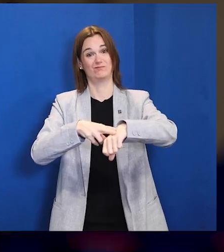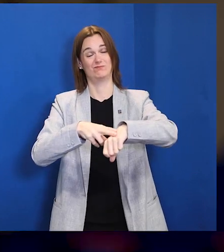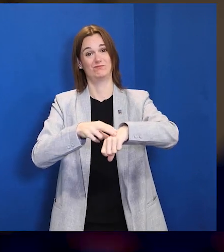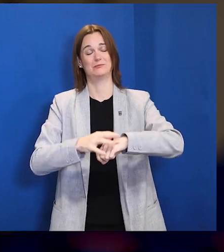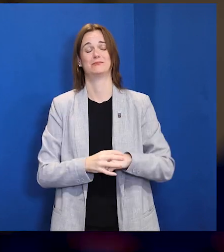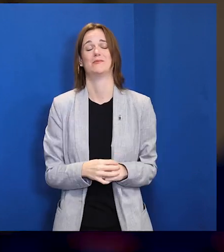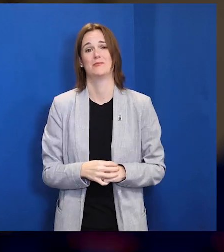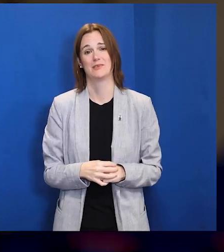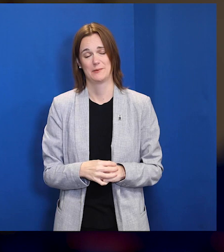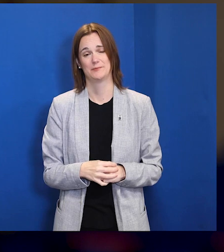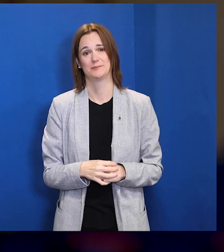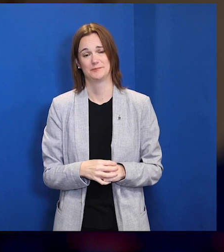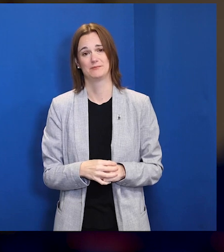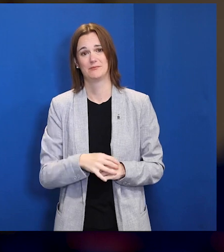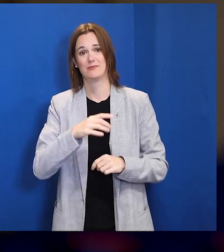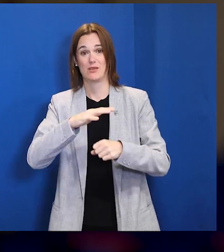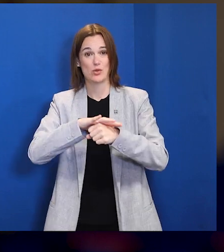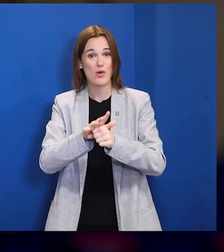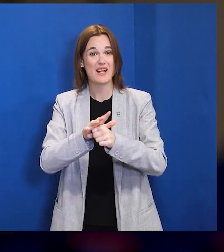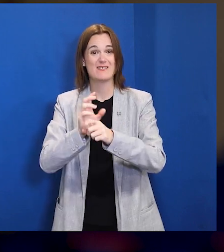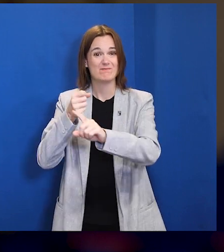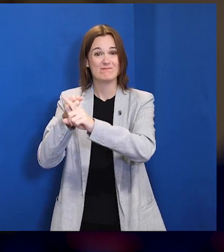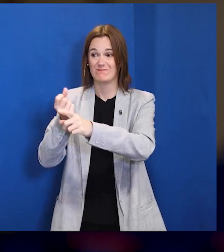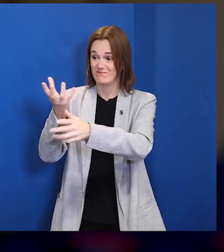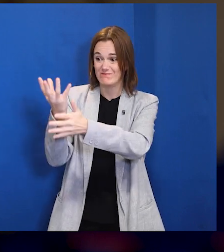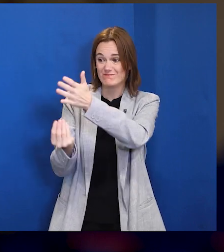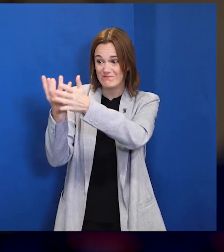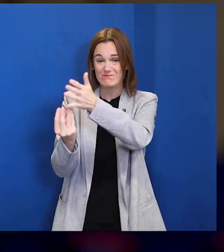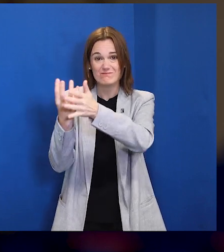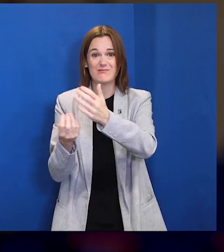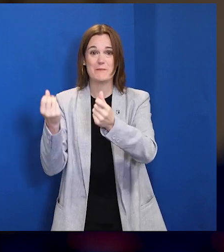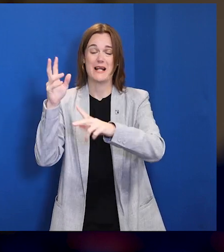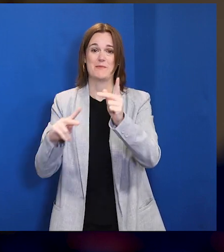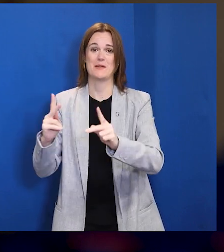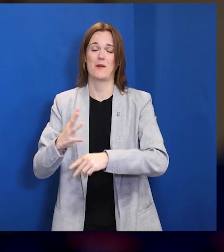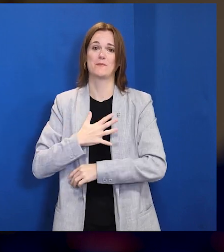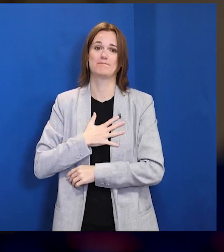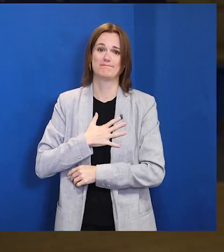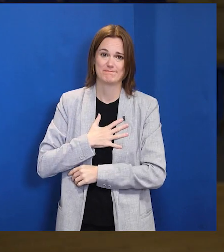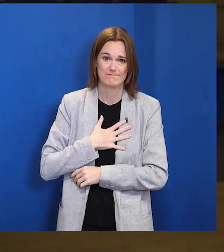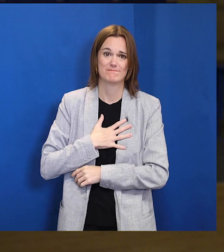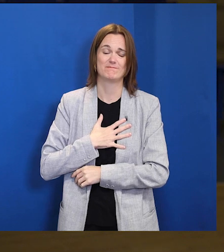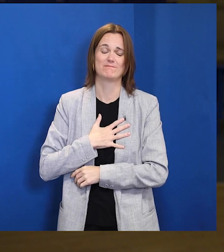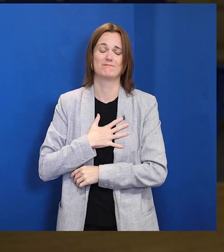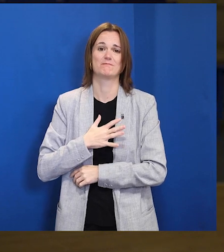My heart goes out to those many lives that were taken because of Covid-19 virus. I would like to acknowledge